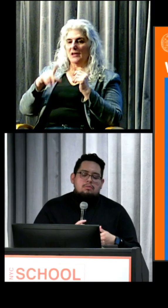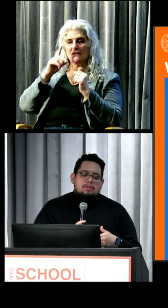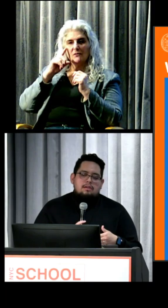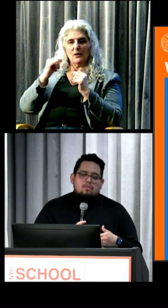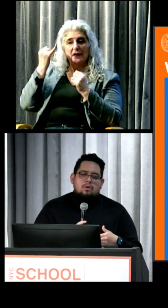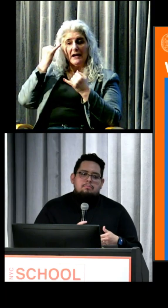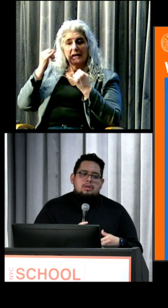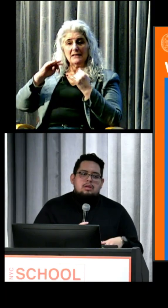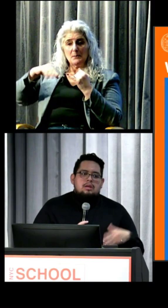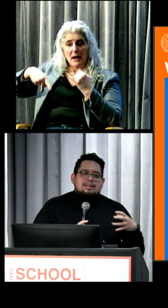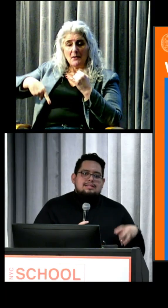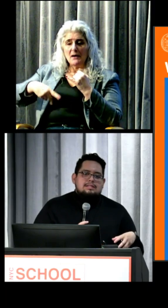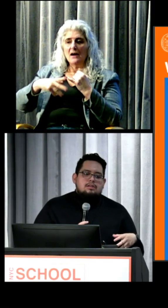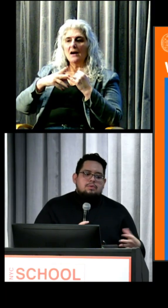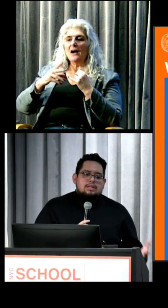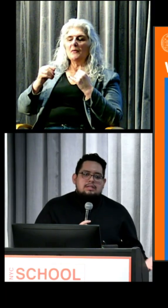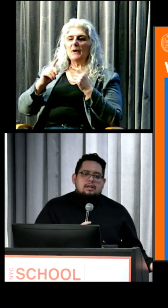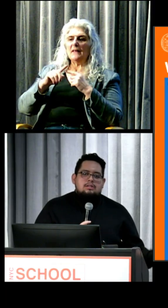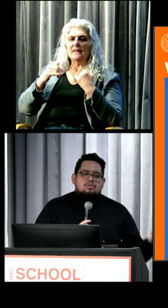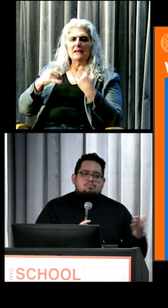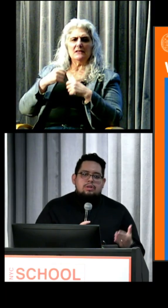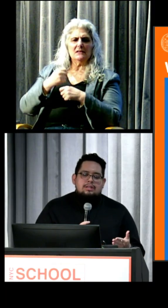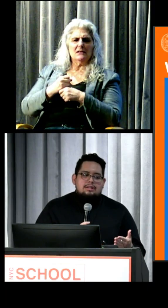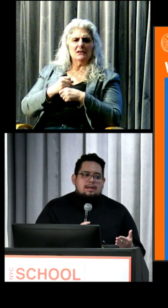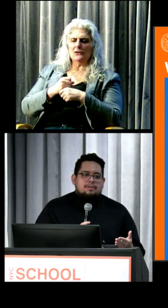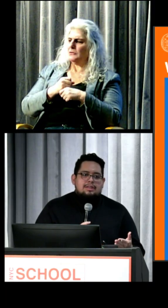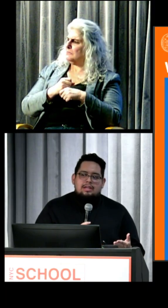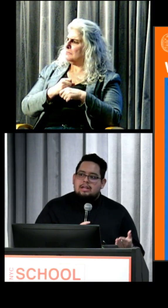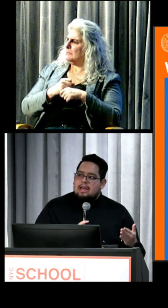they were to just go into a space and be just learning the facts.